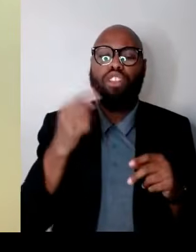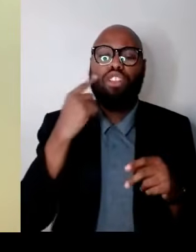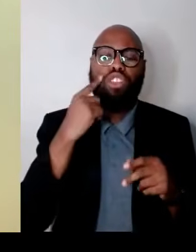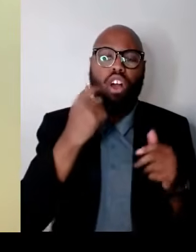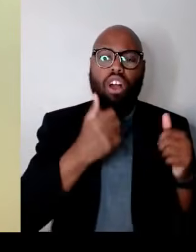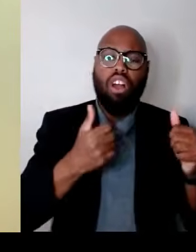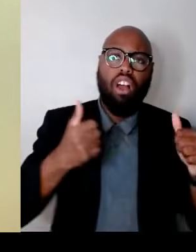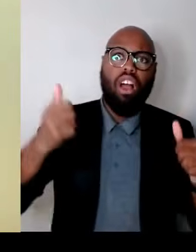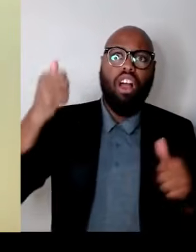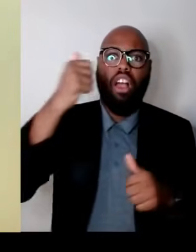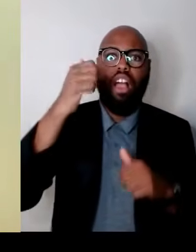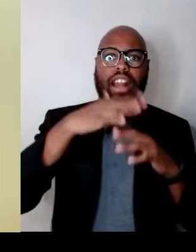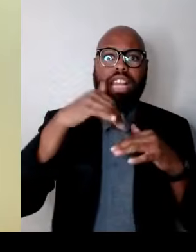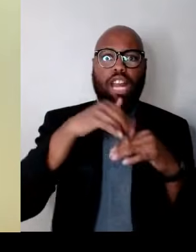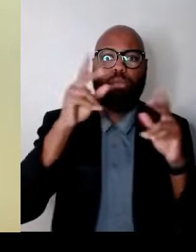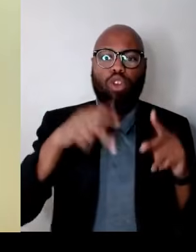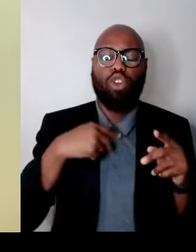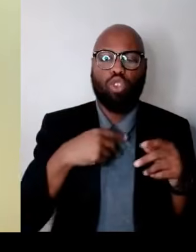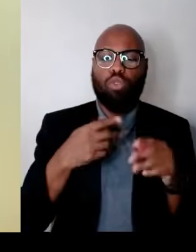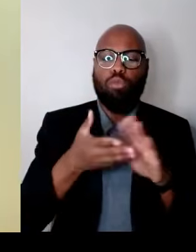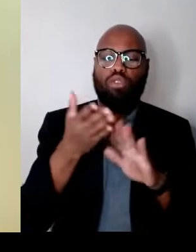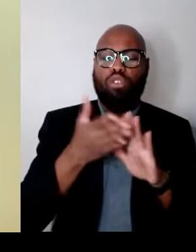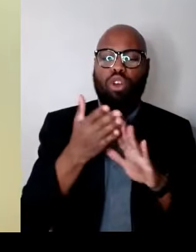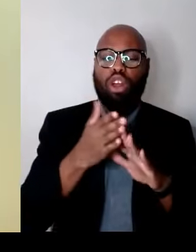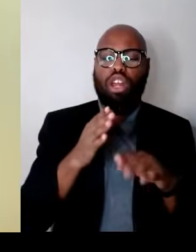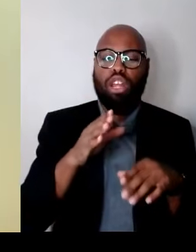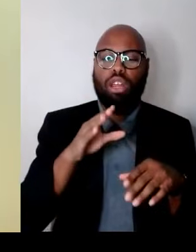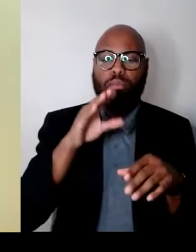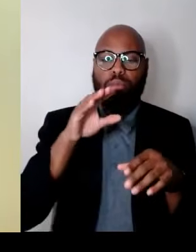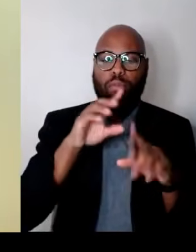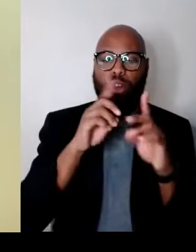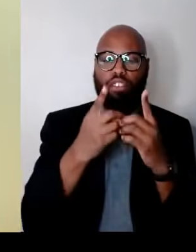which controls and effects every aspect of Indian life;